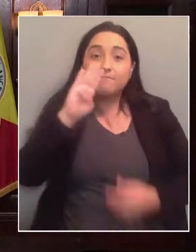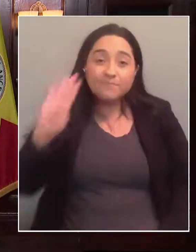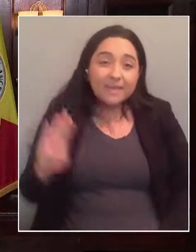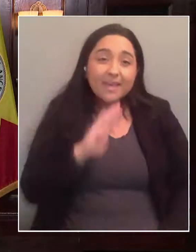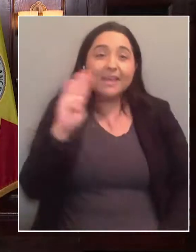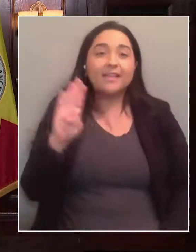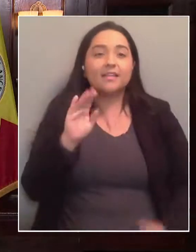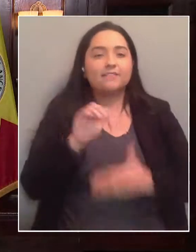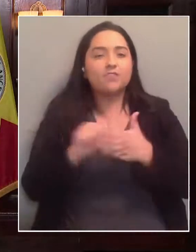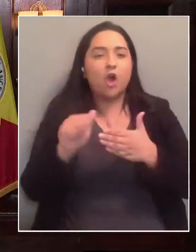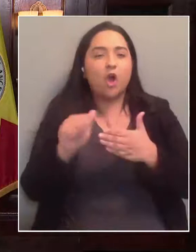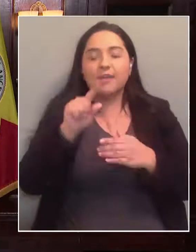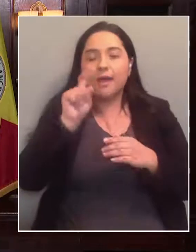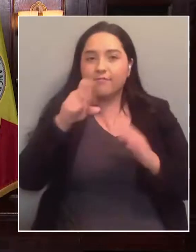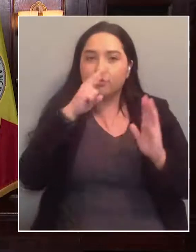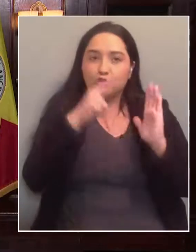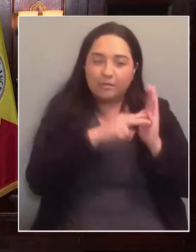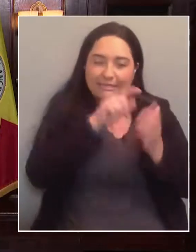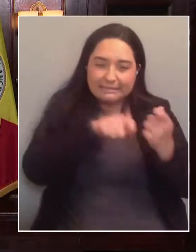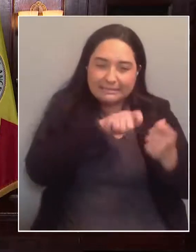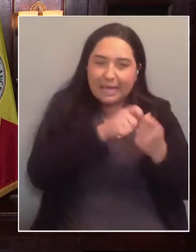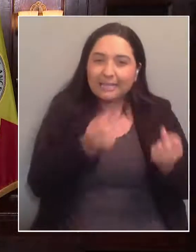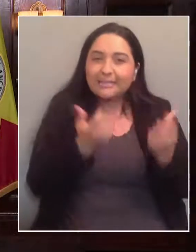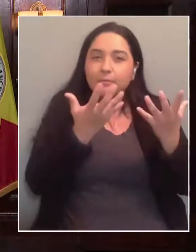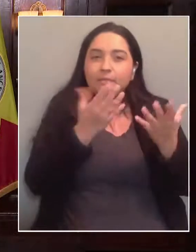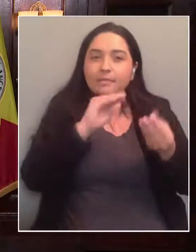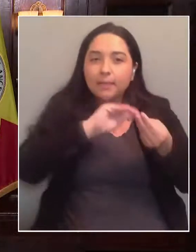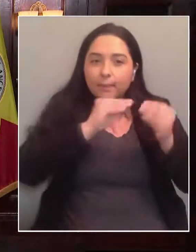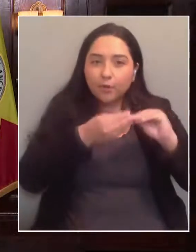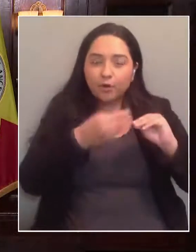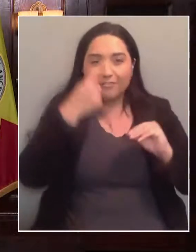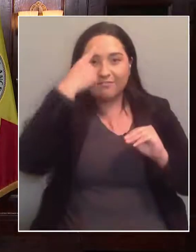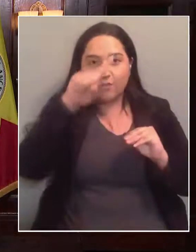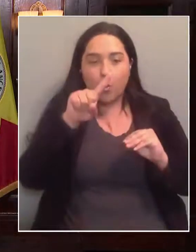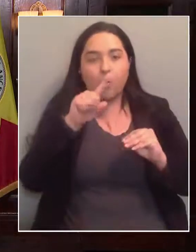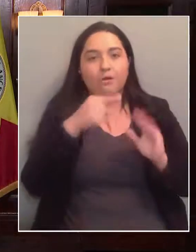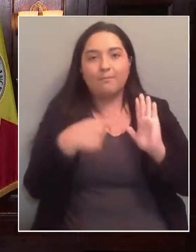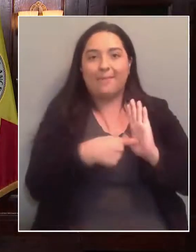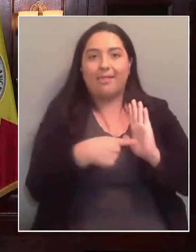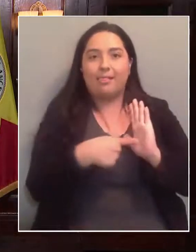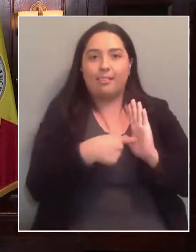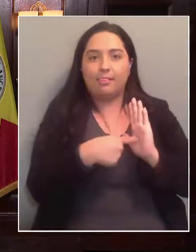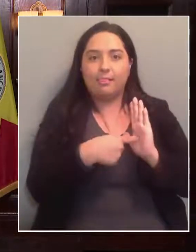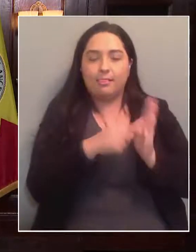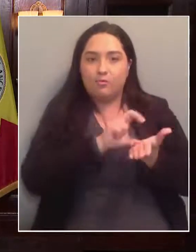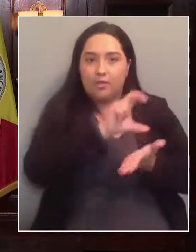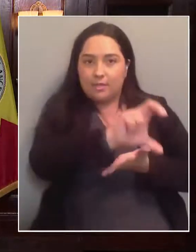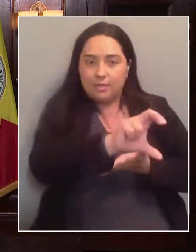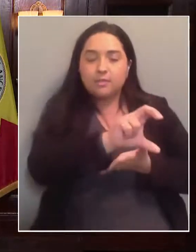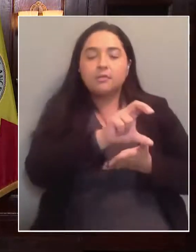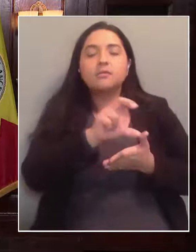IT, I HAVE TO LOOK AT UTILITY RELIEF INSIDE THIS BILL. SO I MAY BE OFF FOR A LITTLE BIT.